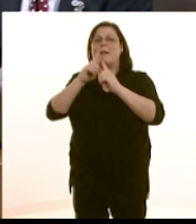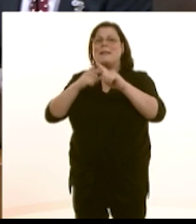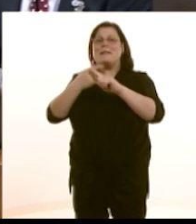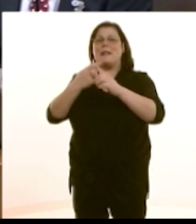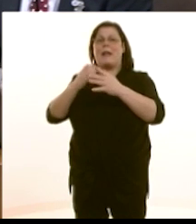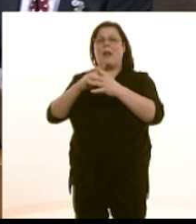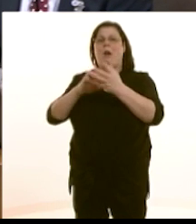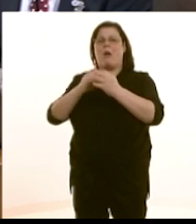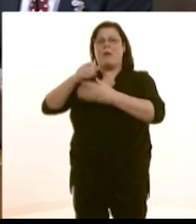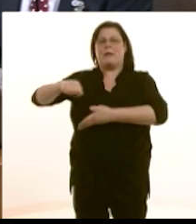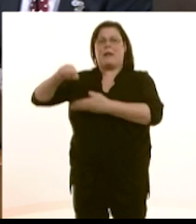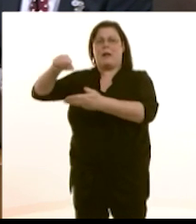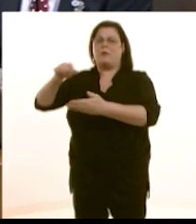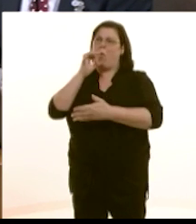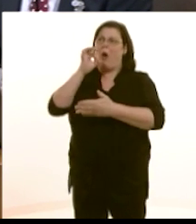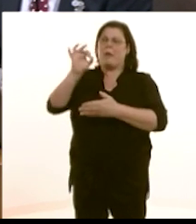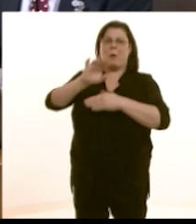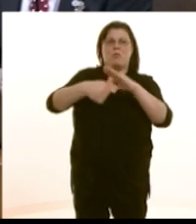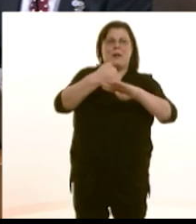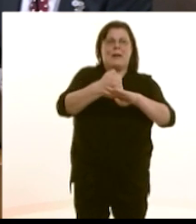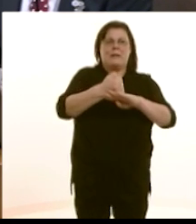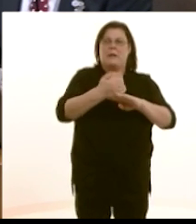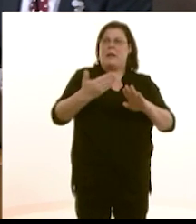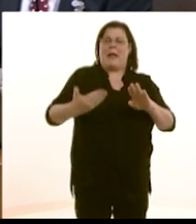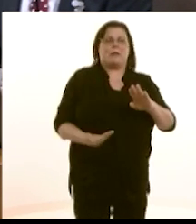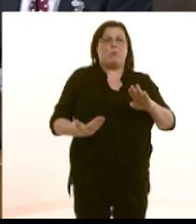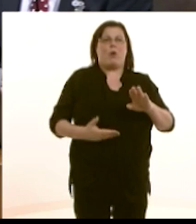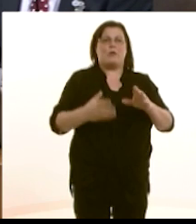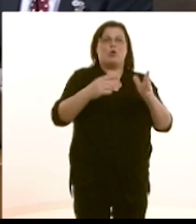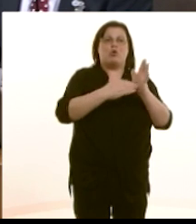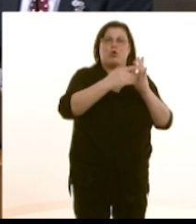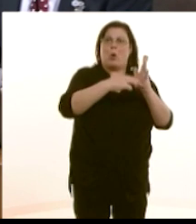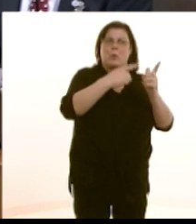mean assistance in terms of capital allowances; that will mean that we will be able to target